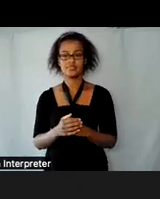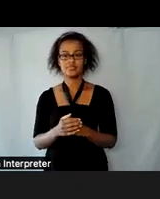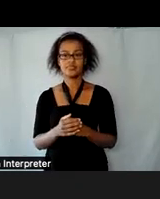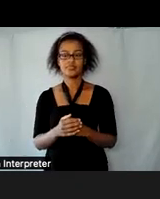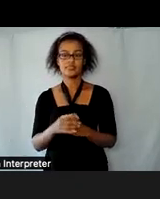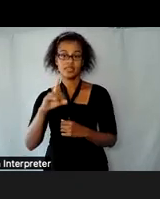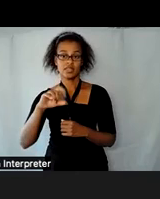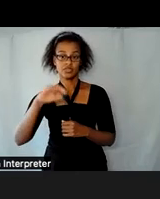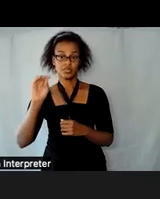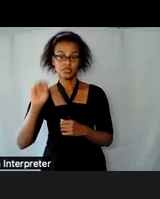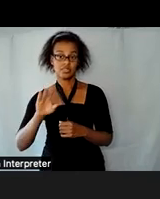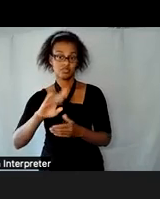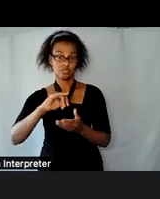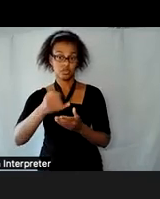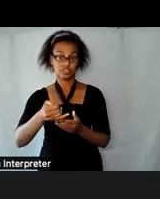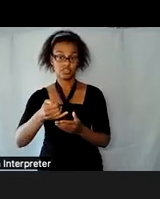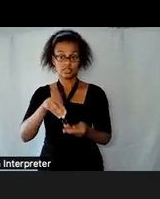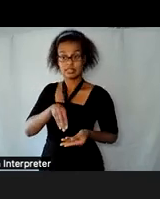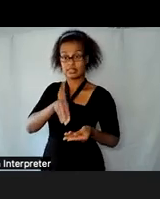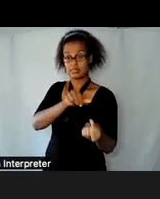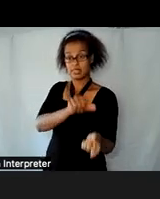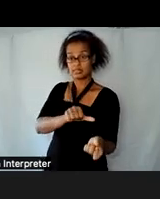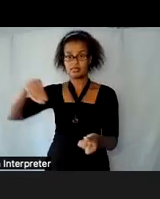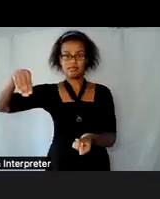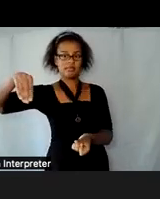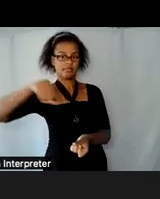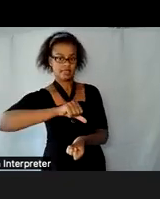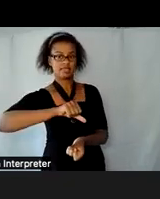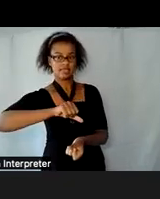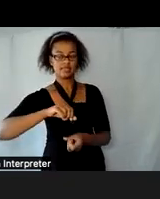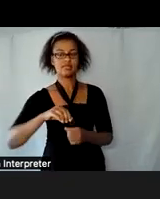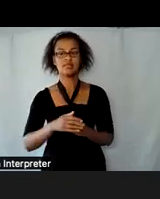But you are also very welcome to have other sources of funding.